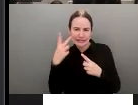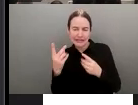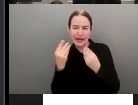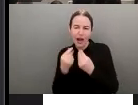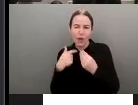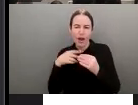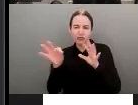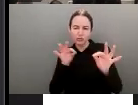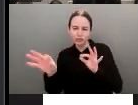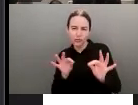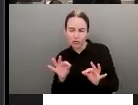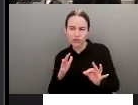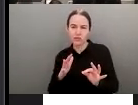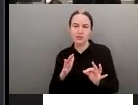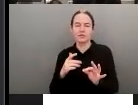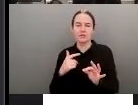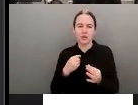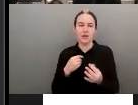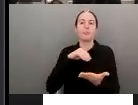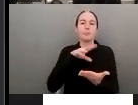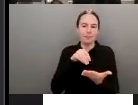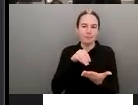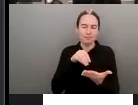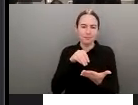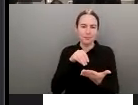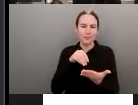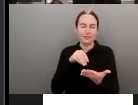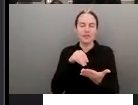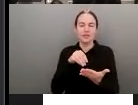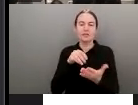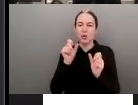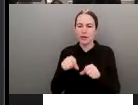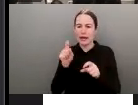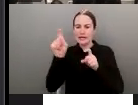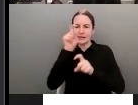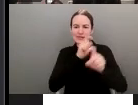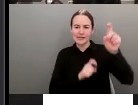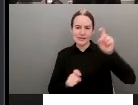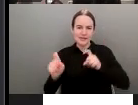snapshot? What is the word. And then I select first